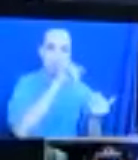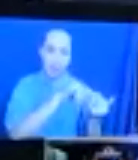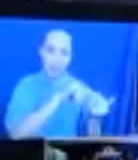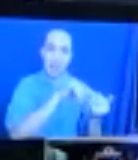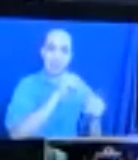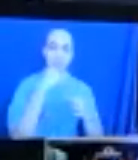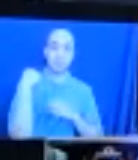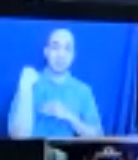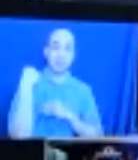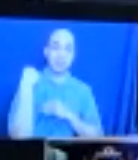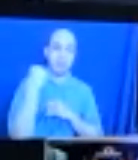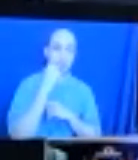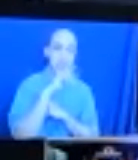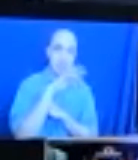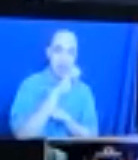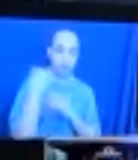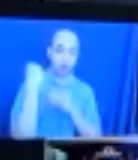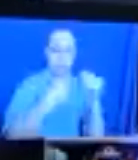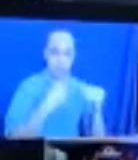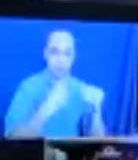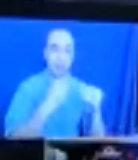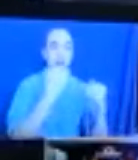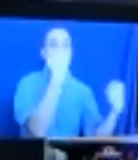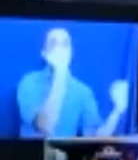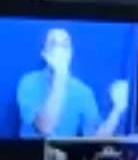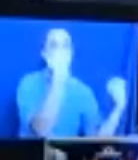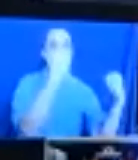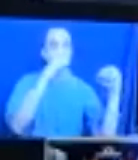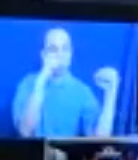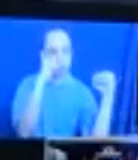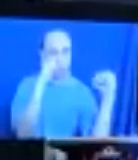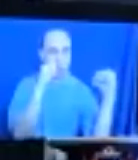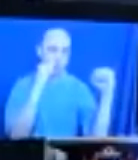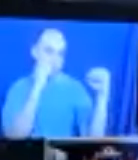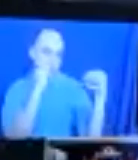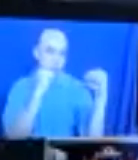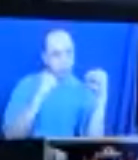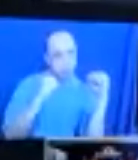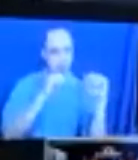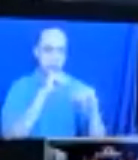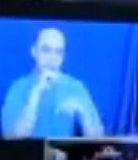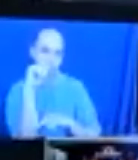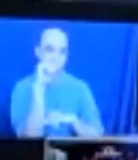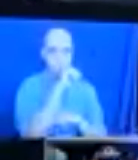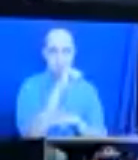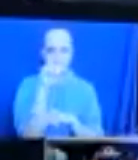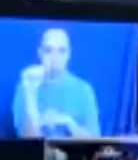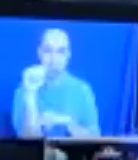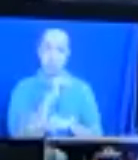WARRIORS. HOW DID I GET INTO IT, I DIDN'T KNOW ABOUT IT UNTIL I IMMIGRATED TO AMERICA.